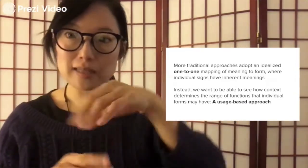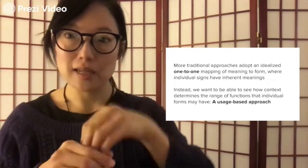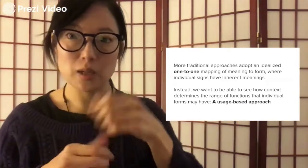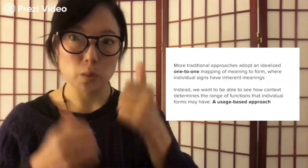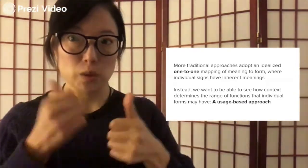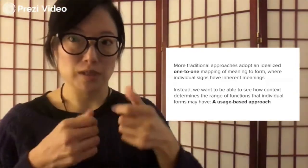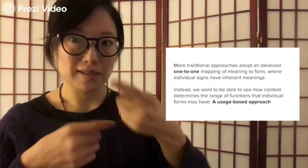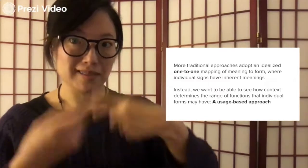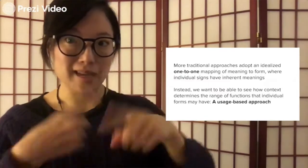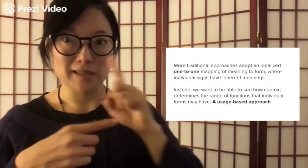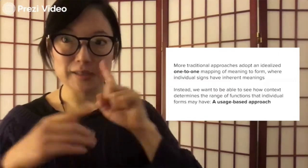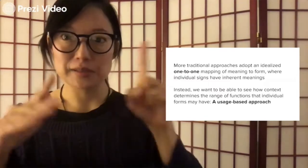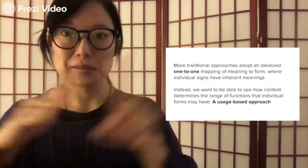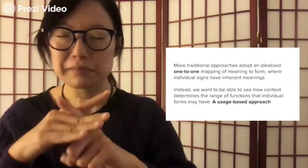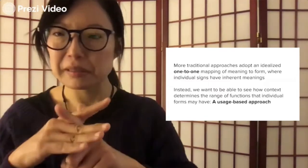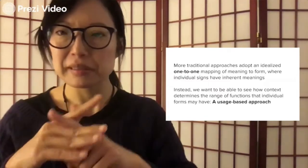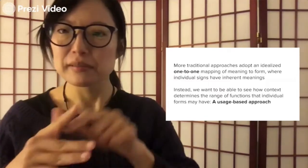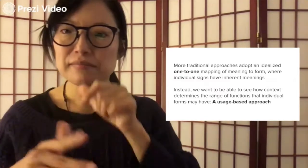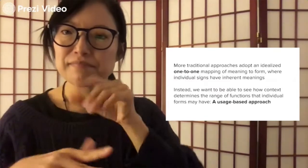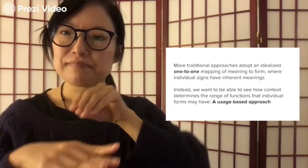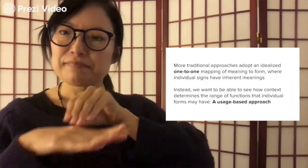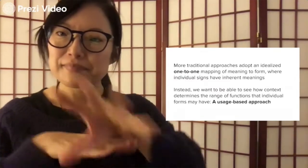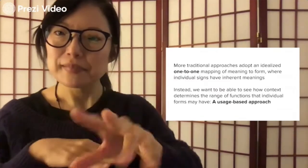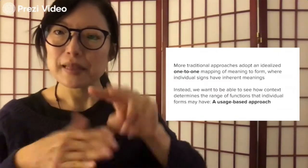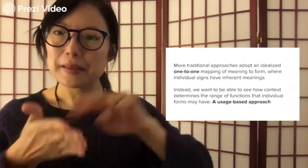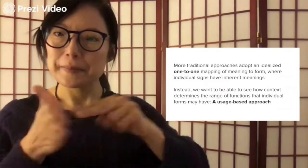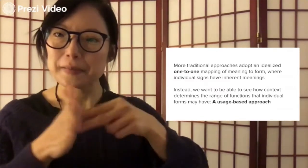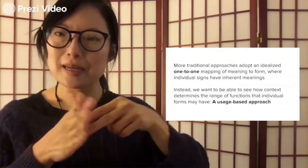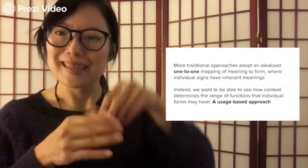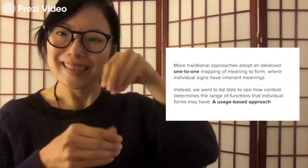that the context does not really determine the meaning of the